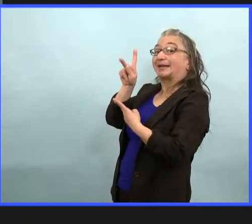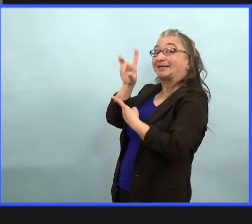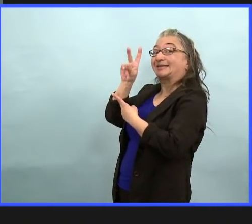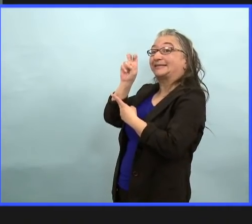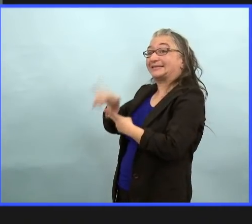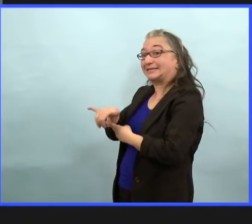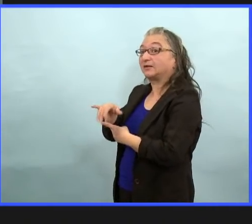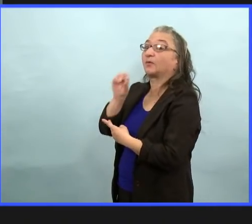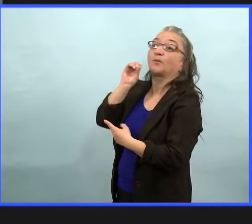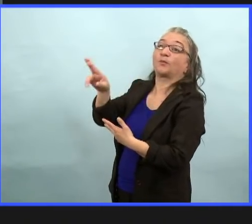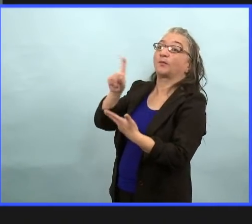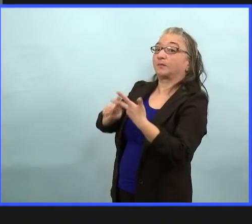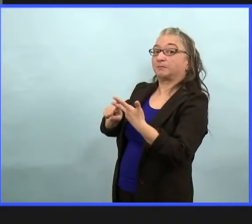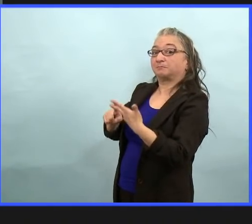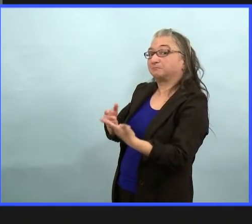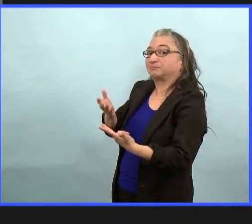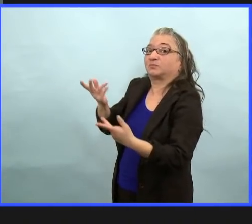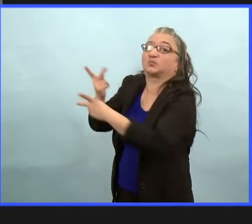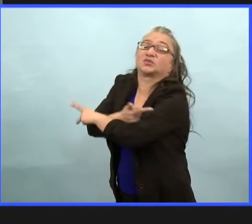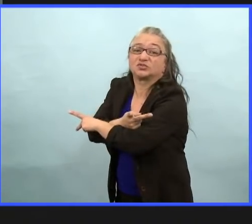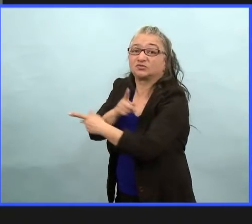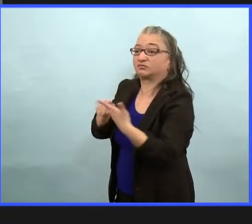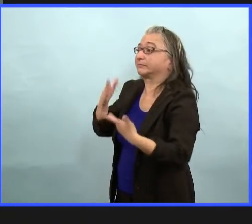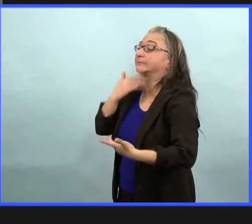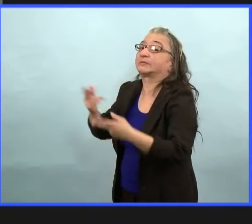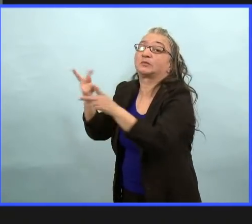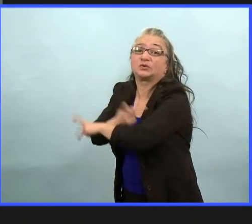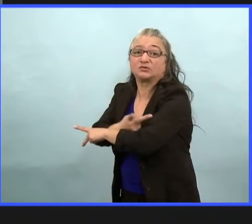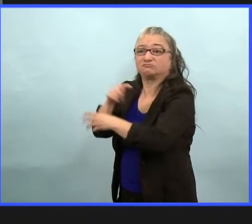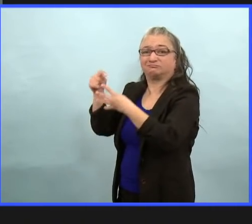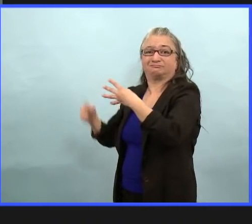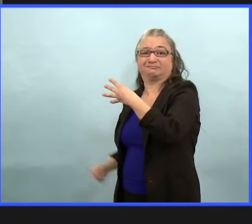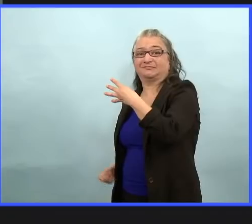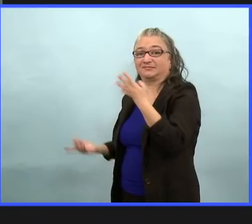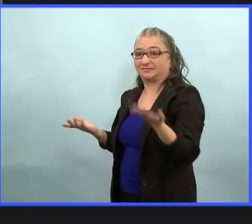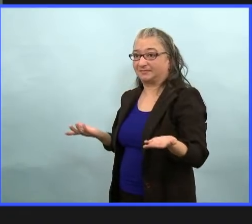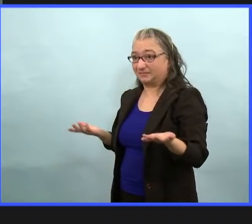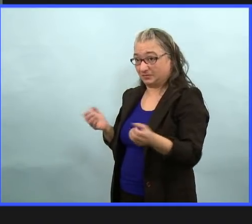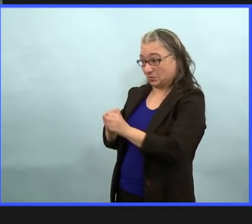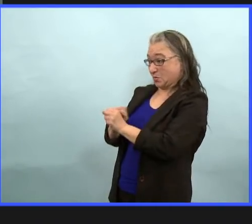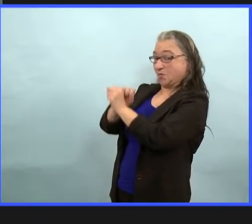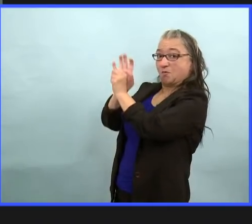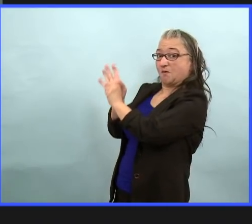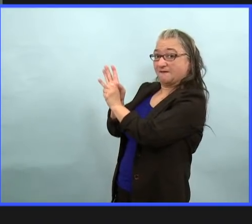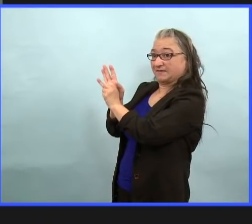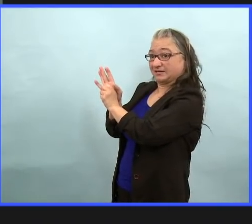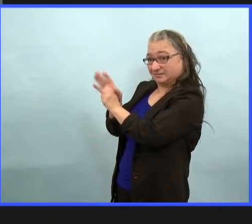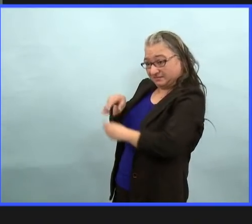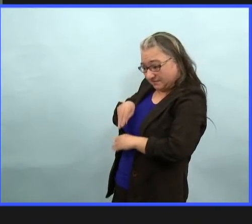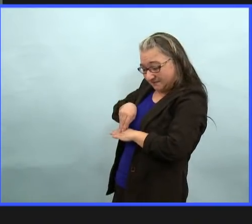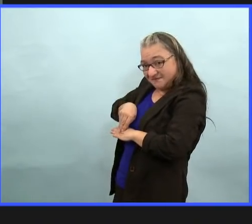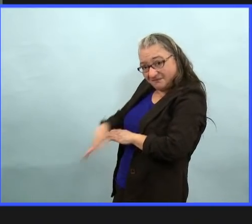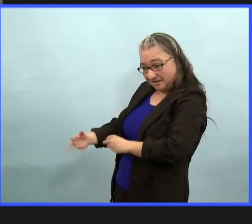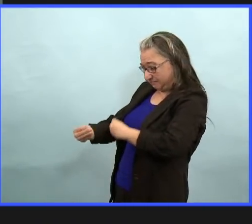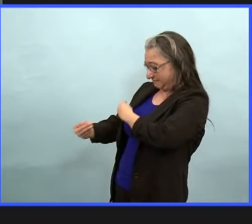it weakens them so that other chronic conditions put them in hospital is that not a covent patient